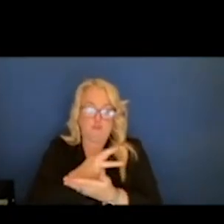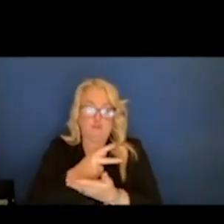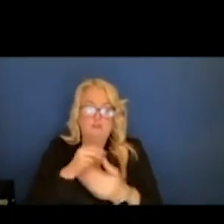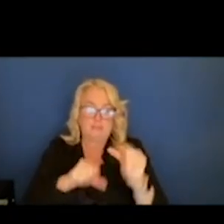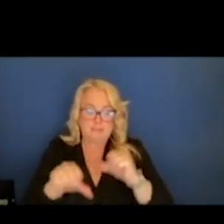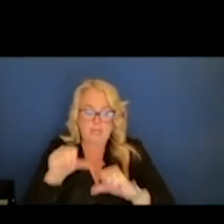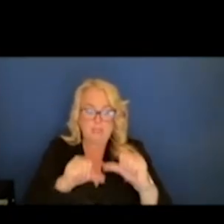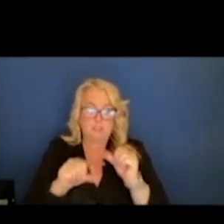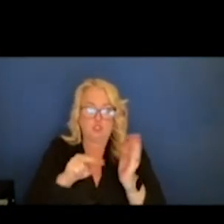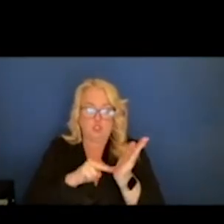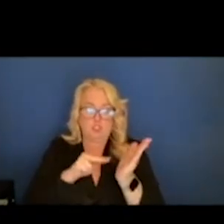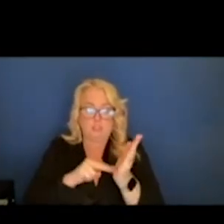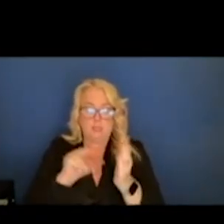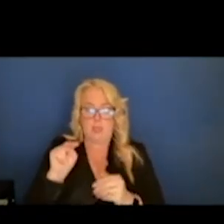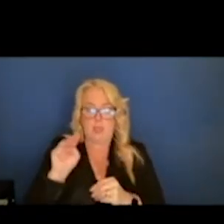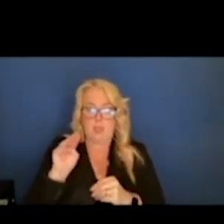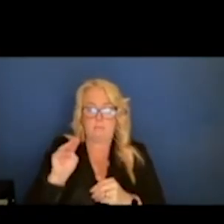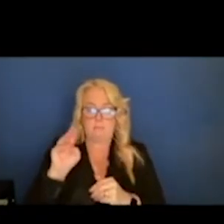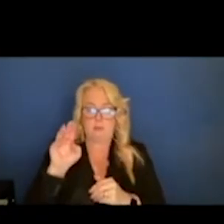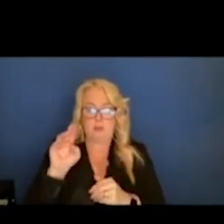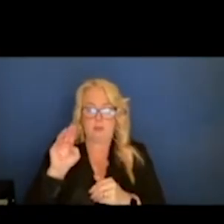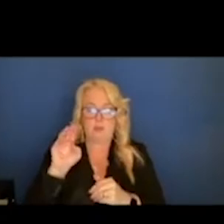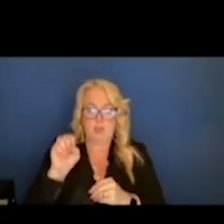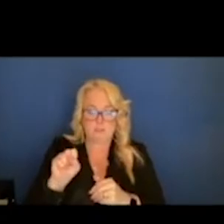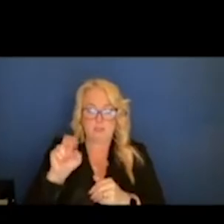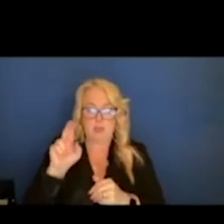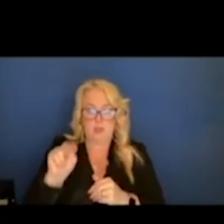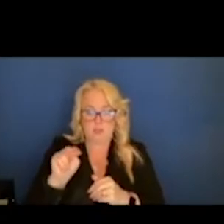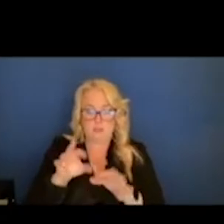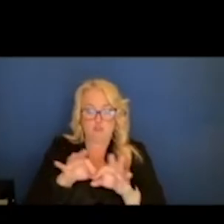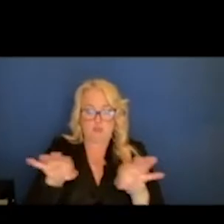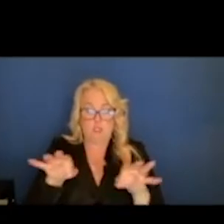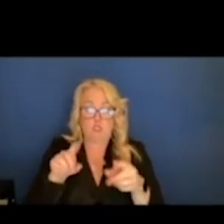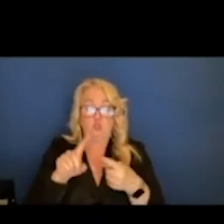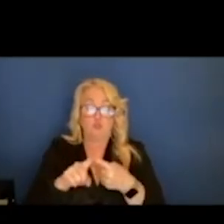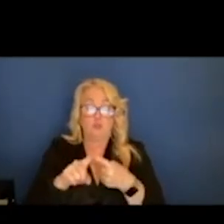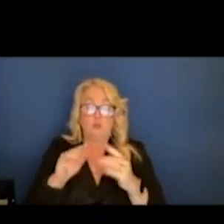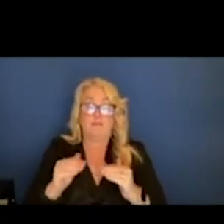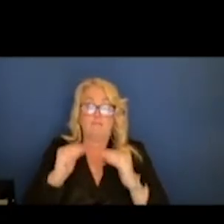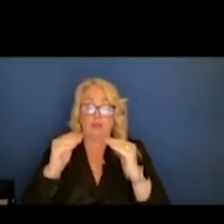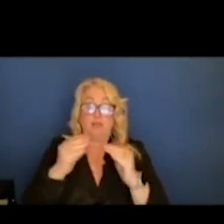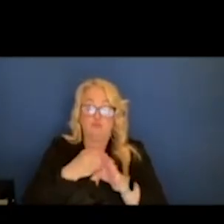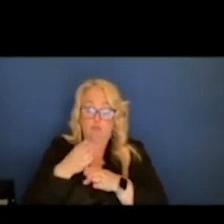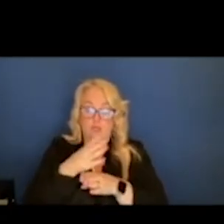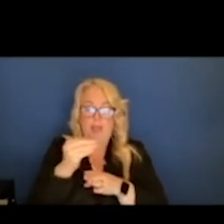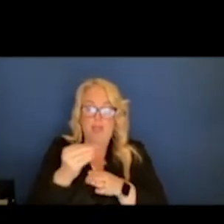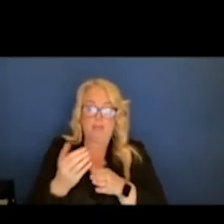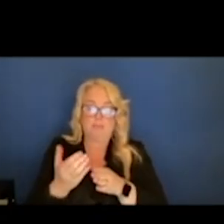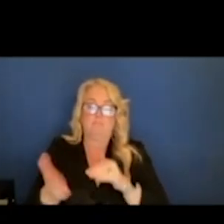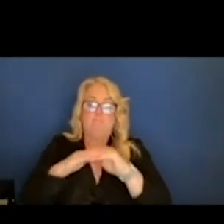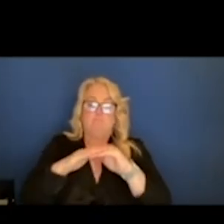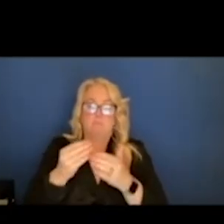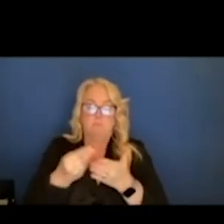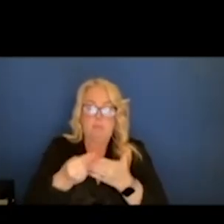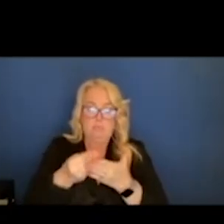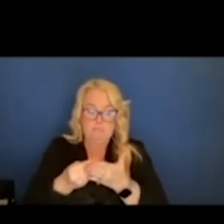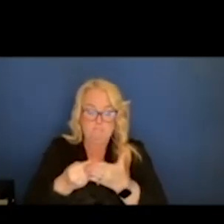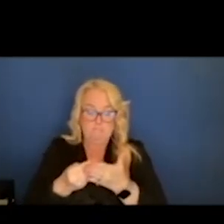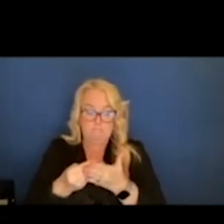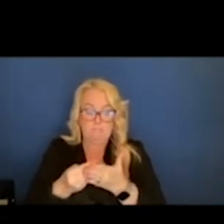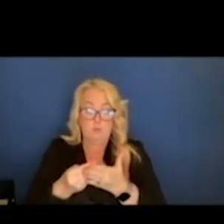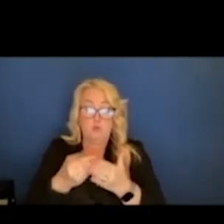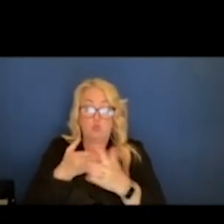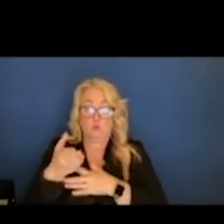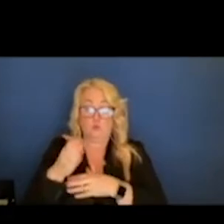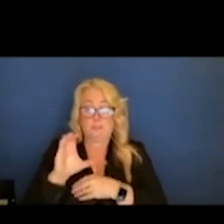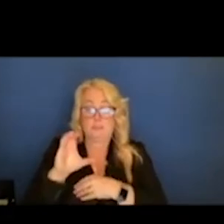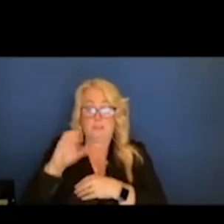Nursing (MSN) Degree to advance her career and increase her salary. Through the CPAP 2.0 grant,